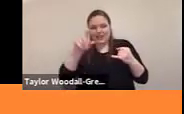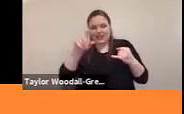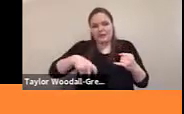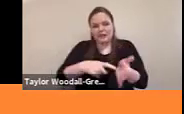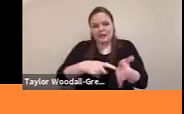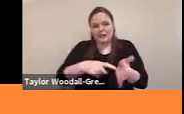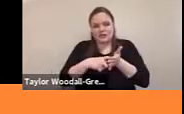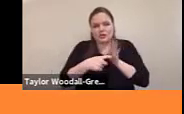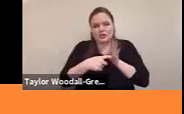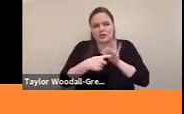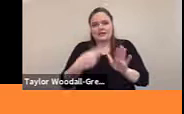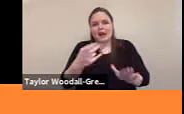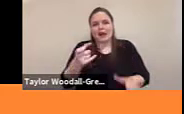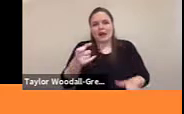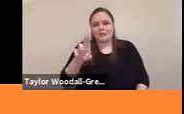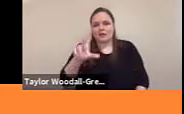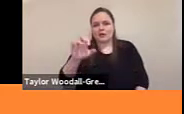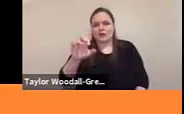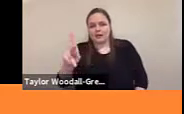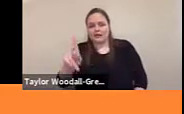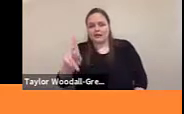And then also hover and focus states.